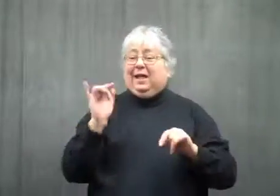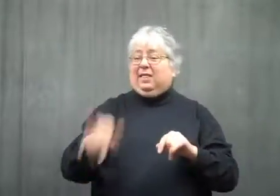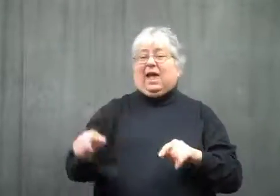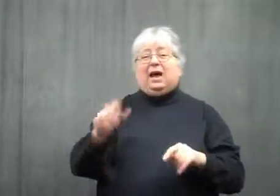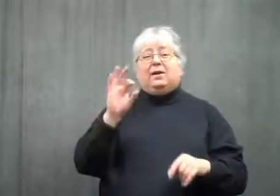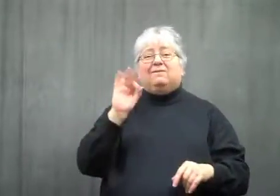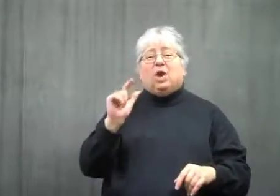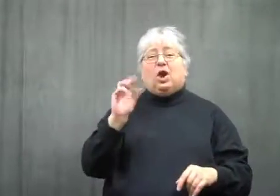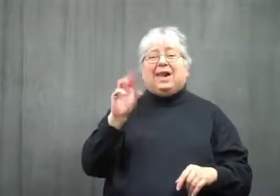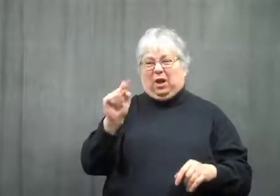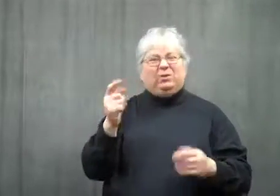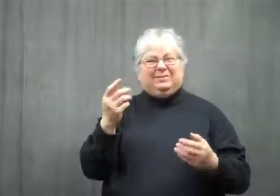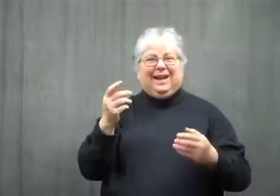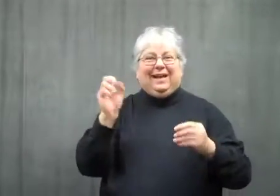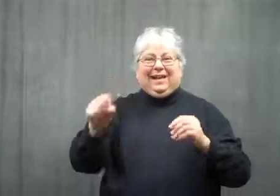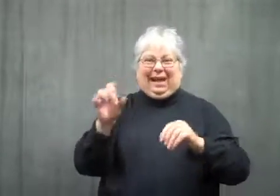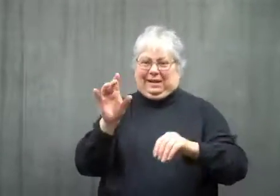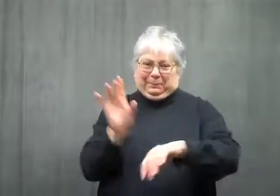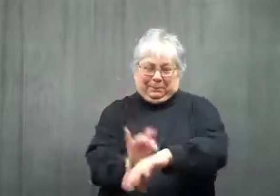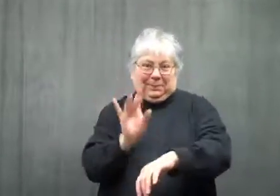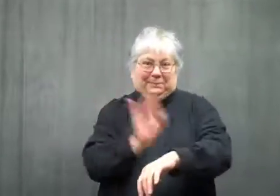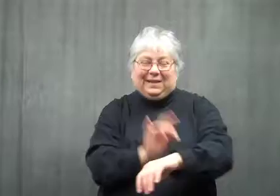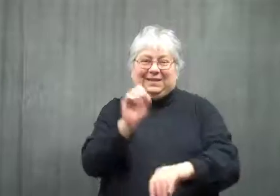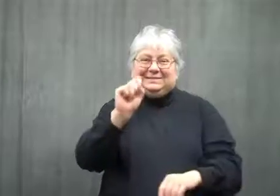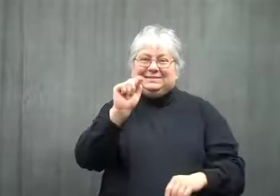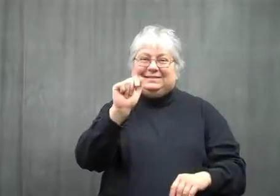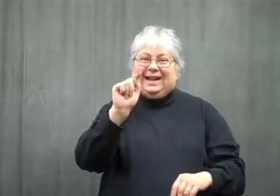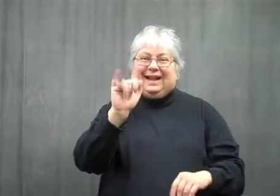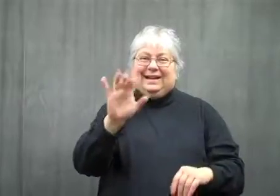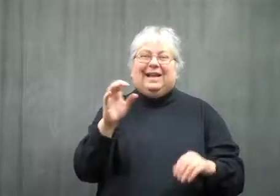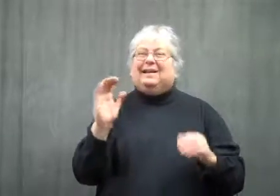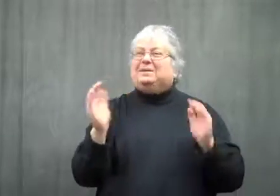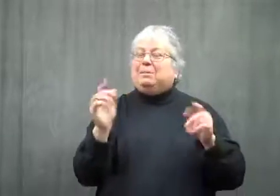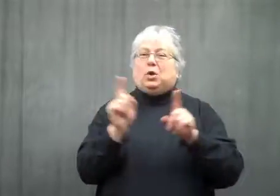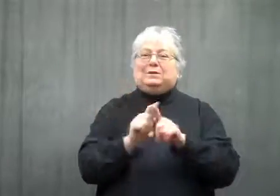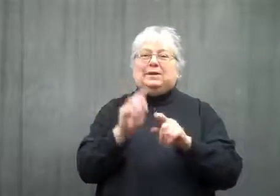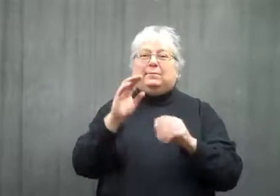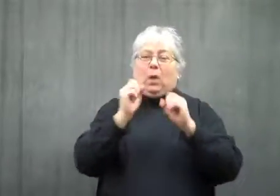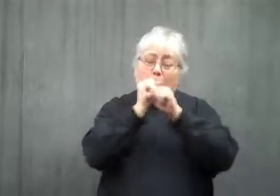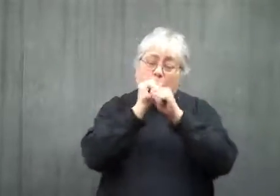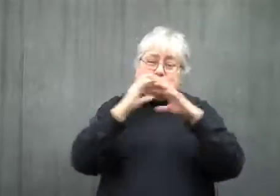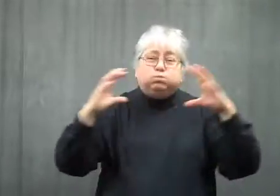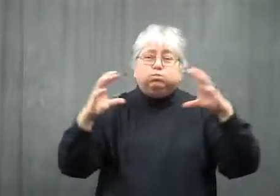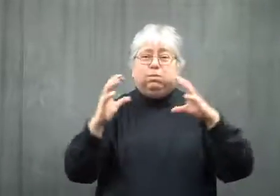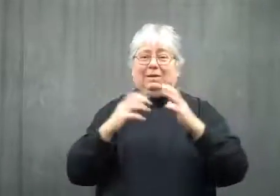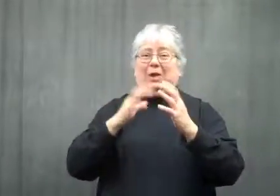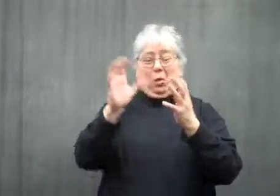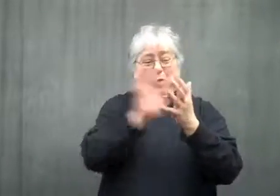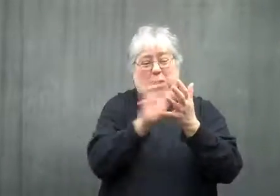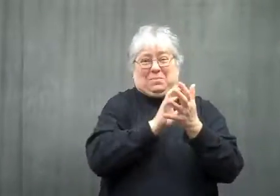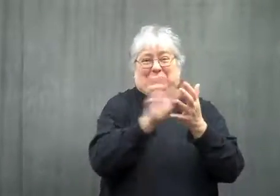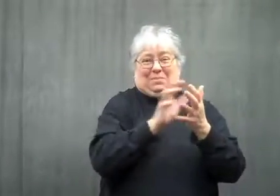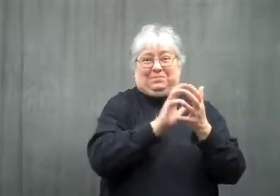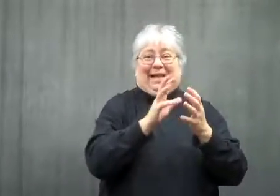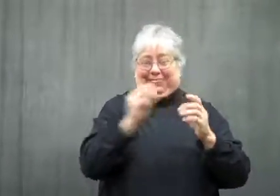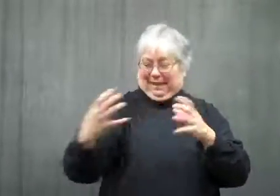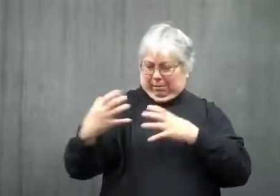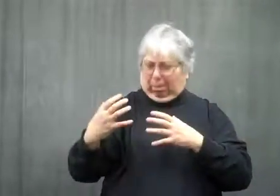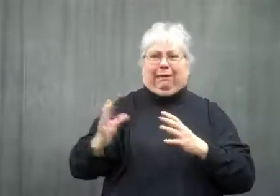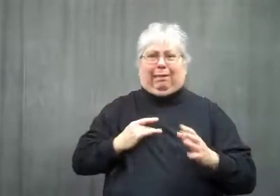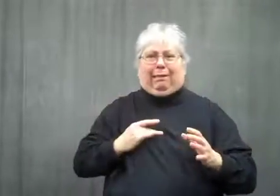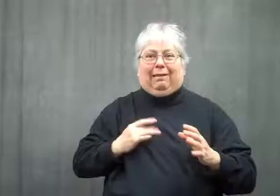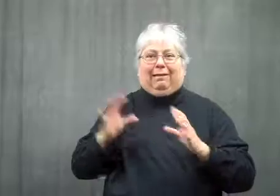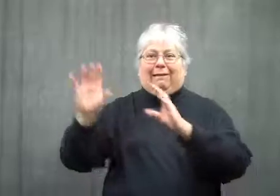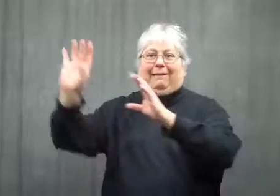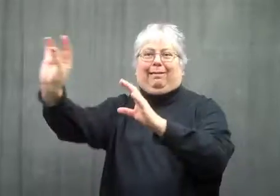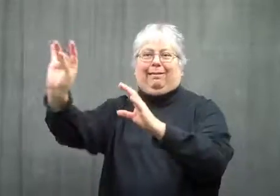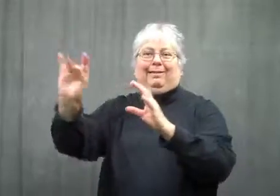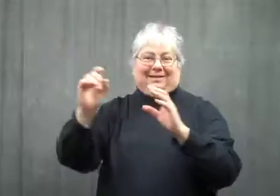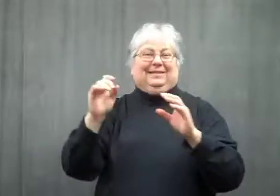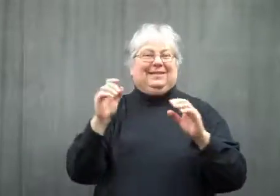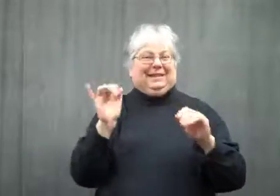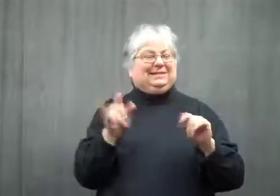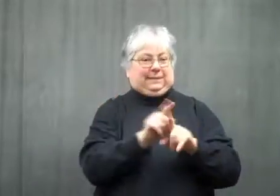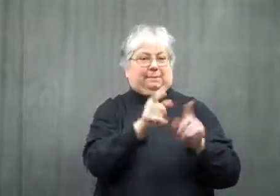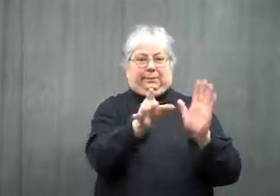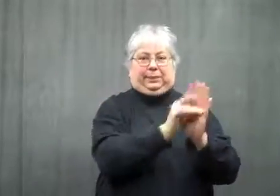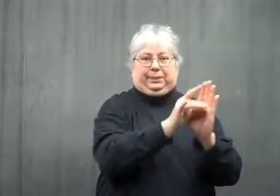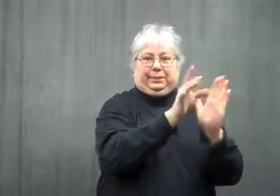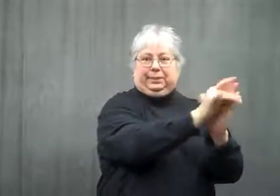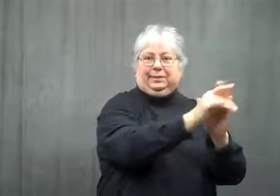The fallout also has a static cling, like a balloon that's rubbed and sticks to things.